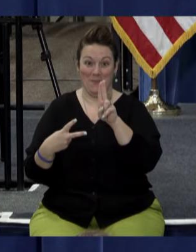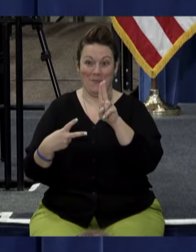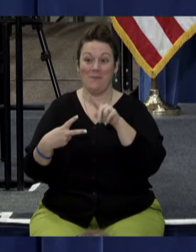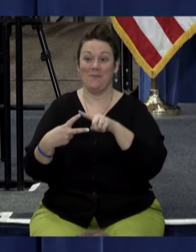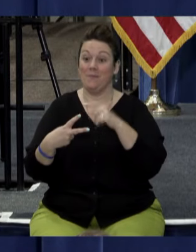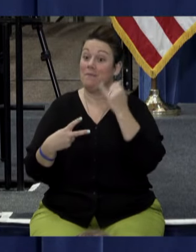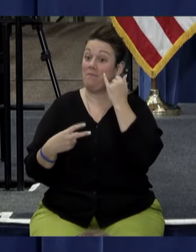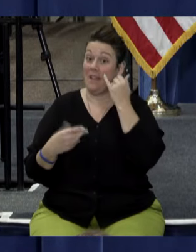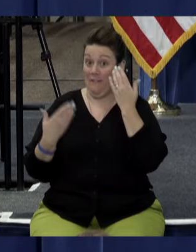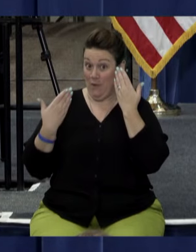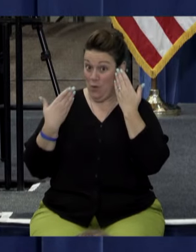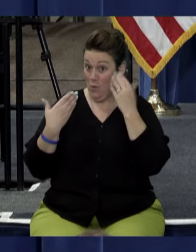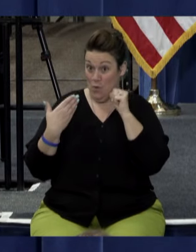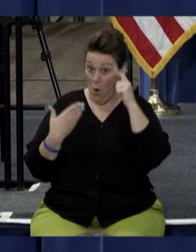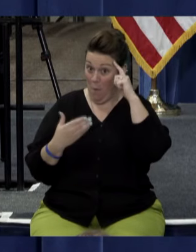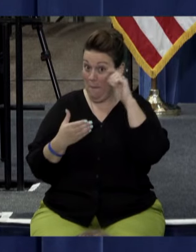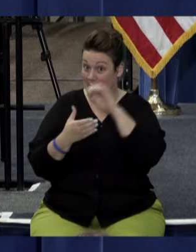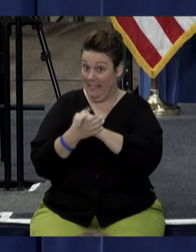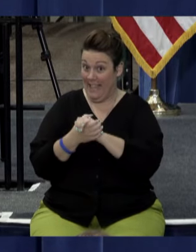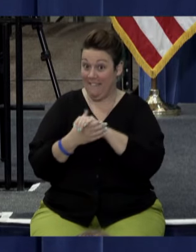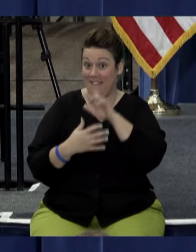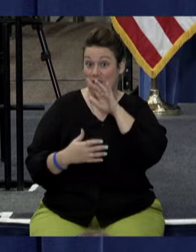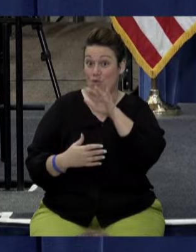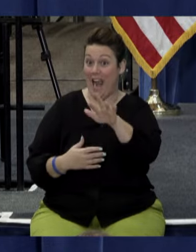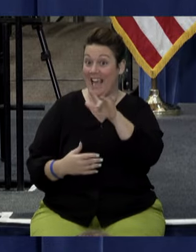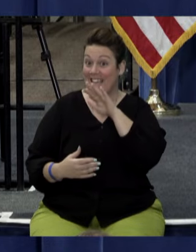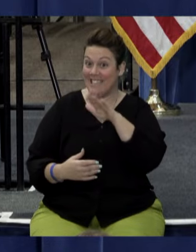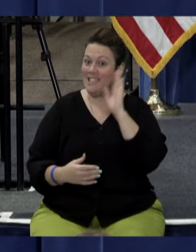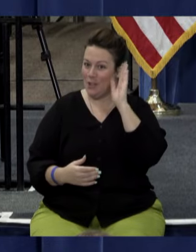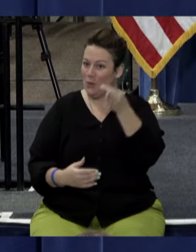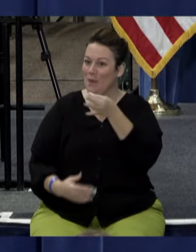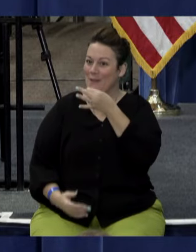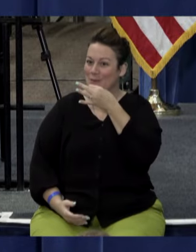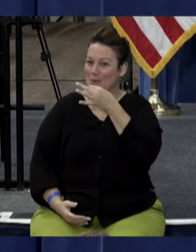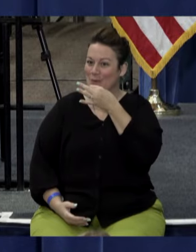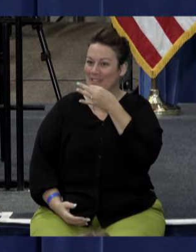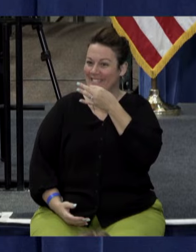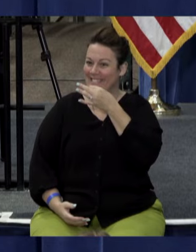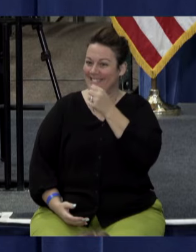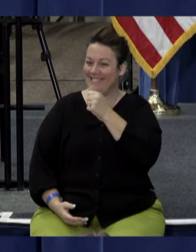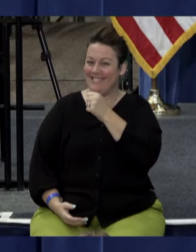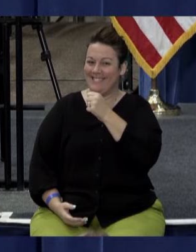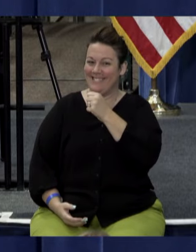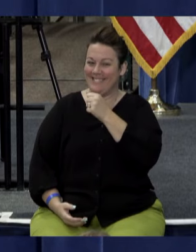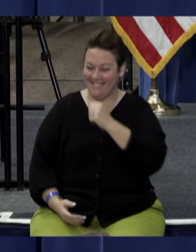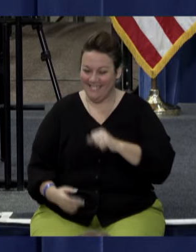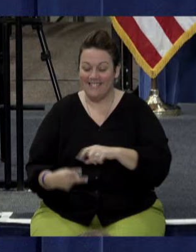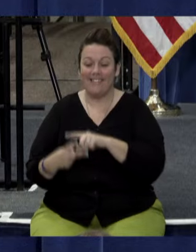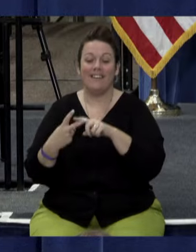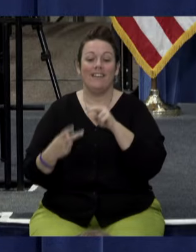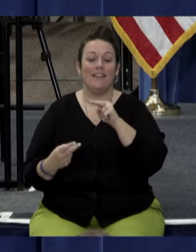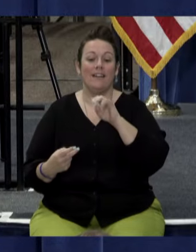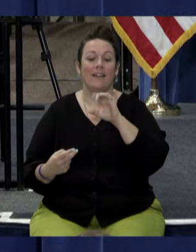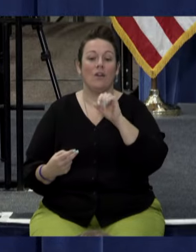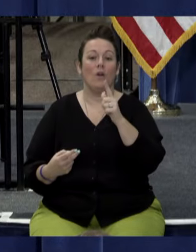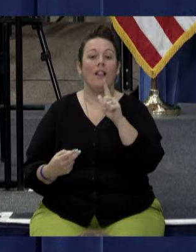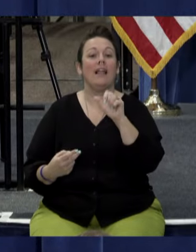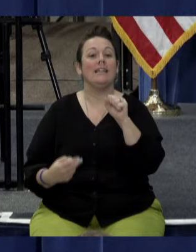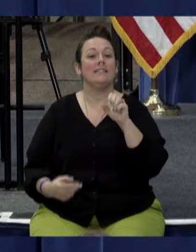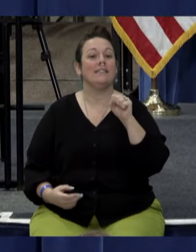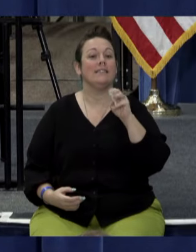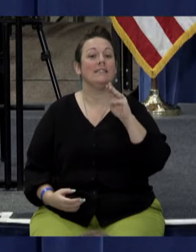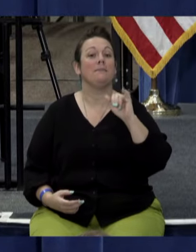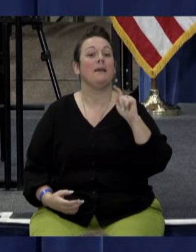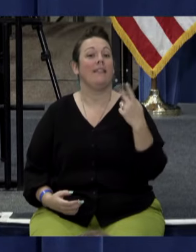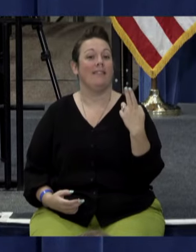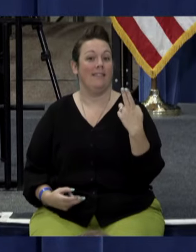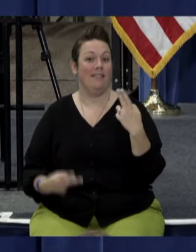If you don't believe in dragons, you will very soon. And Nicholas Smith. Nicholas